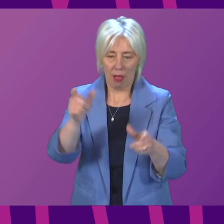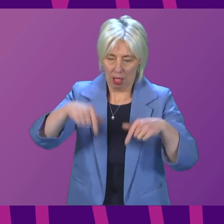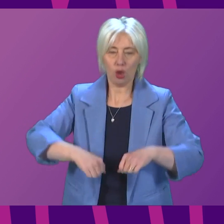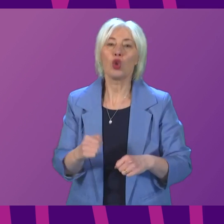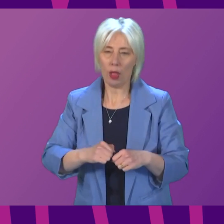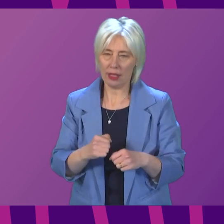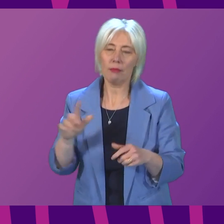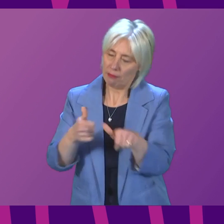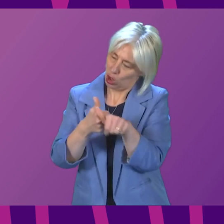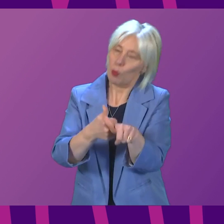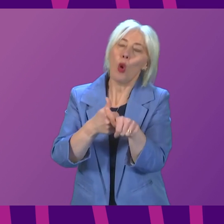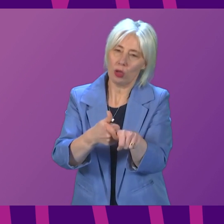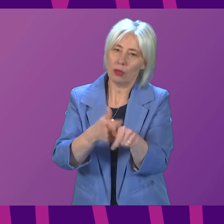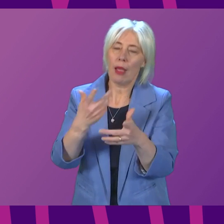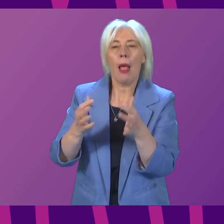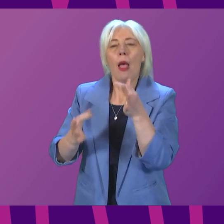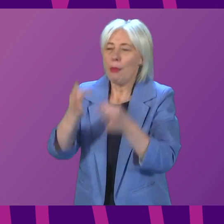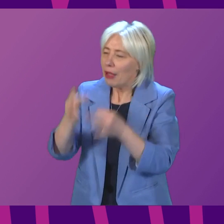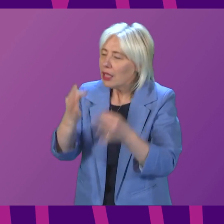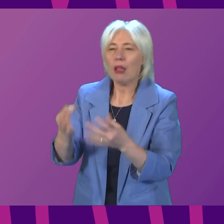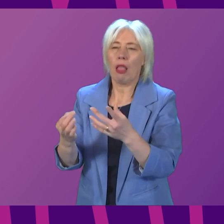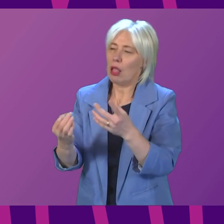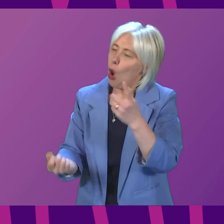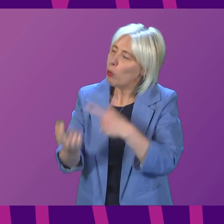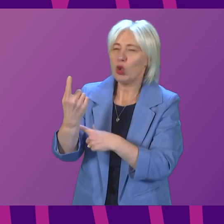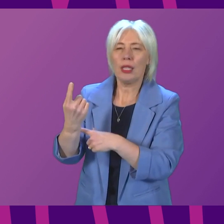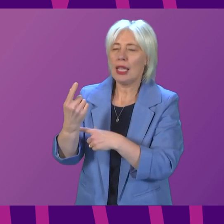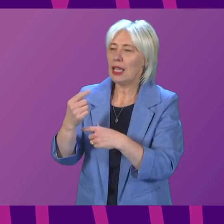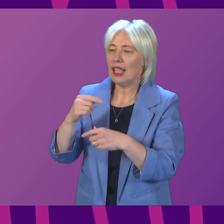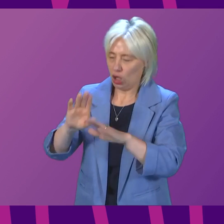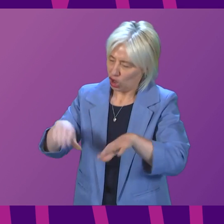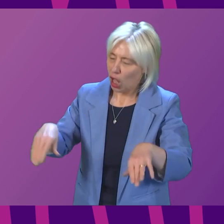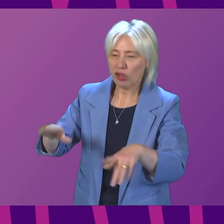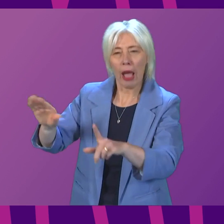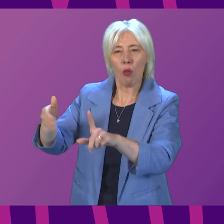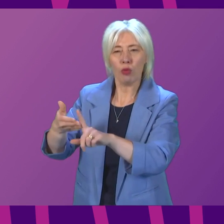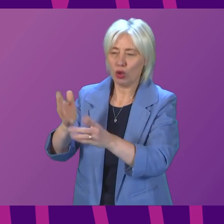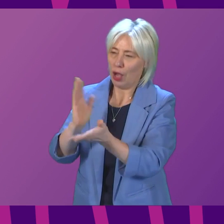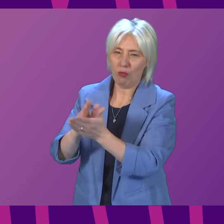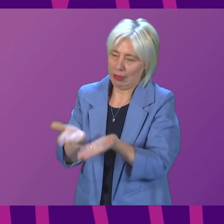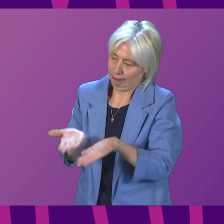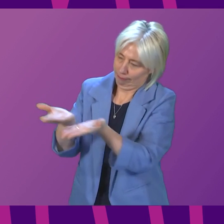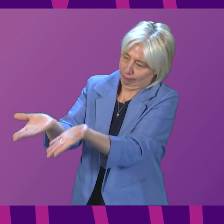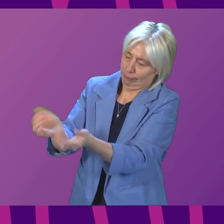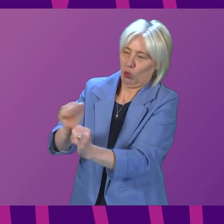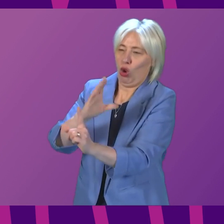We will leave the political opportunism and, frankly, infantile approaches to Douglas Ross and the Conservatives.